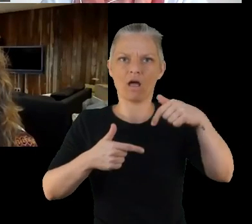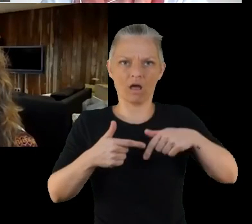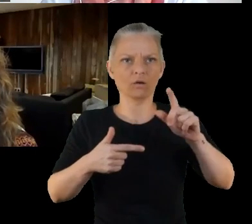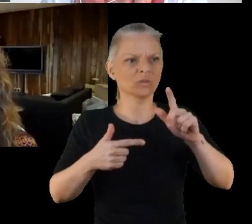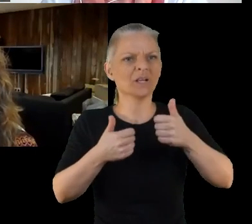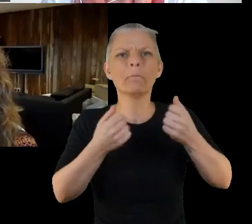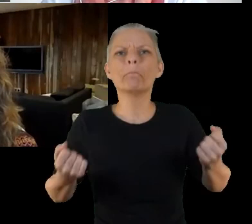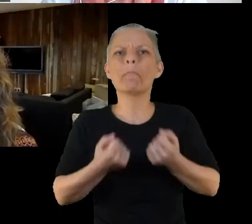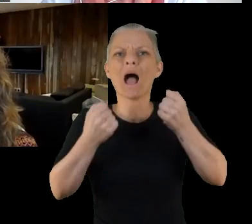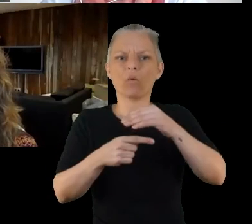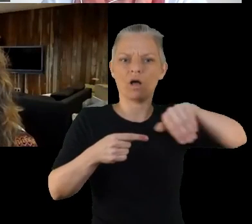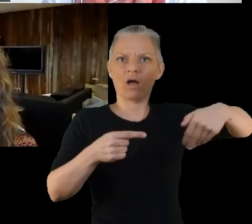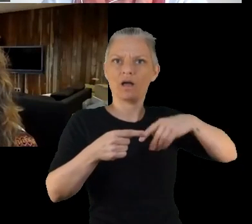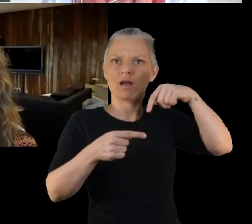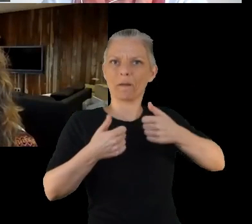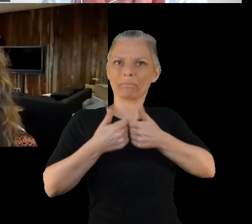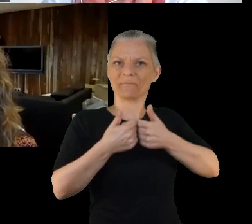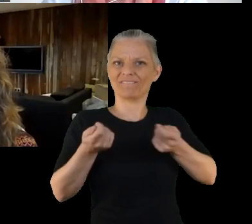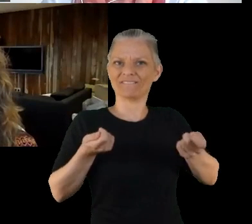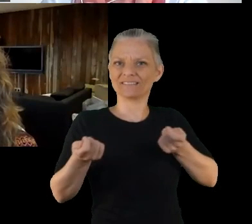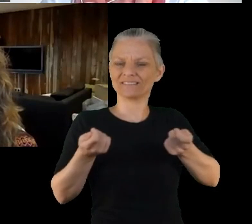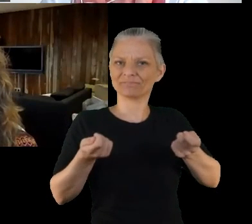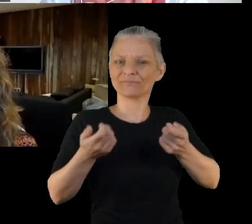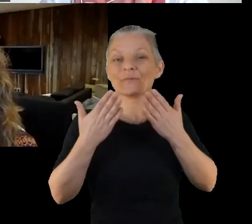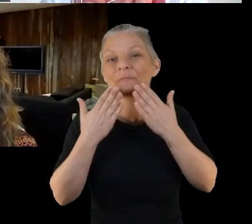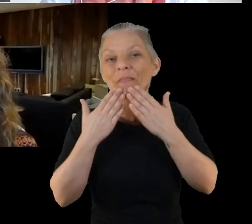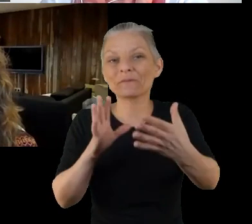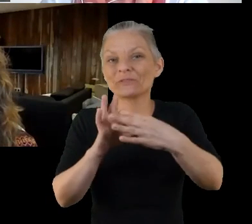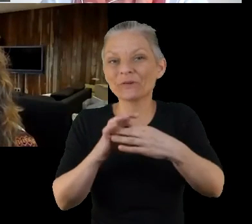and especially the power behind peer facilitation. So thank you very much for joining us.